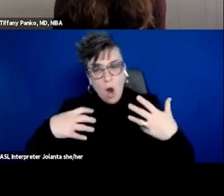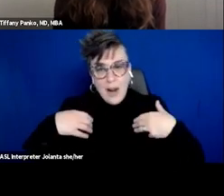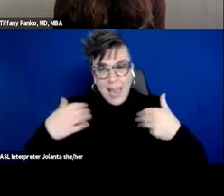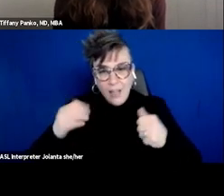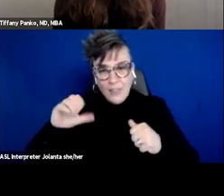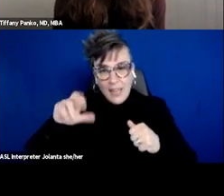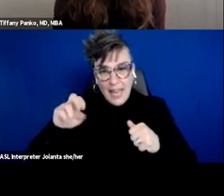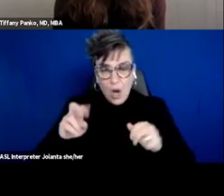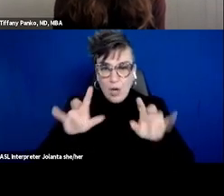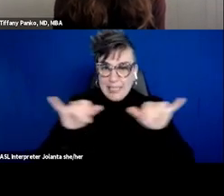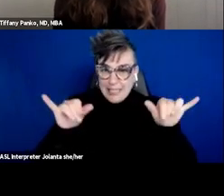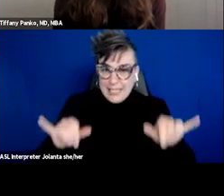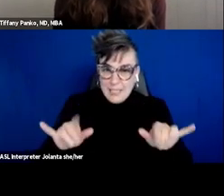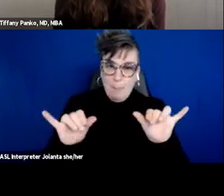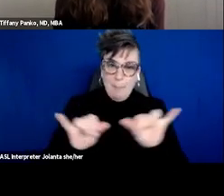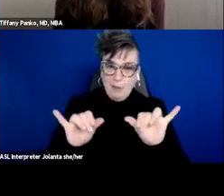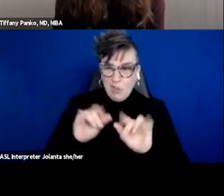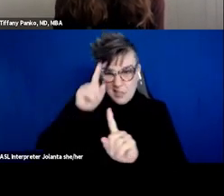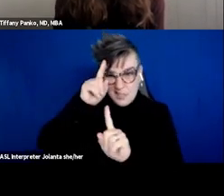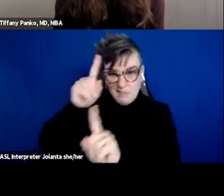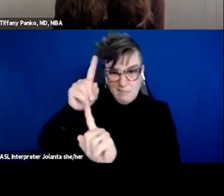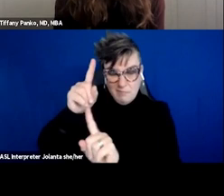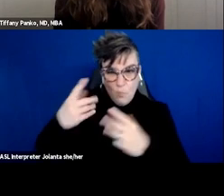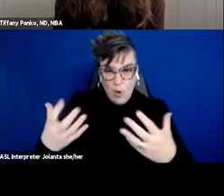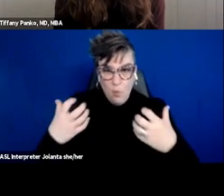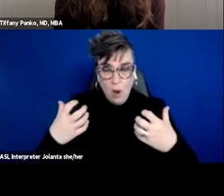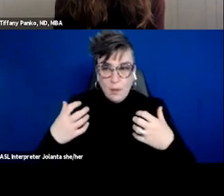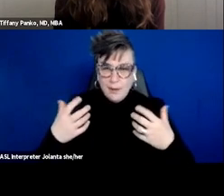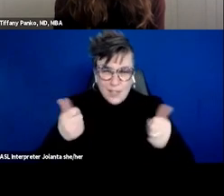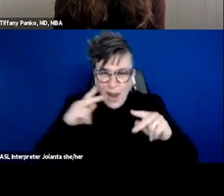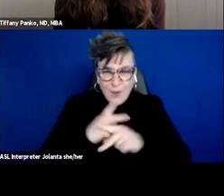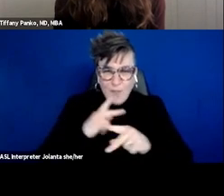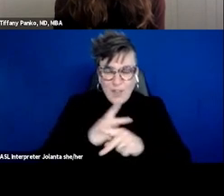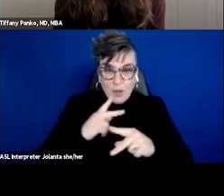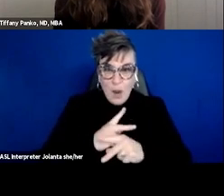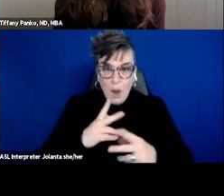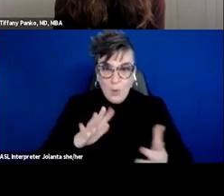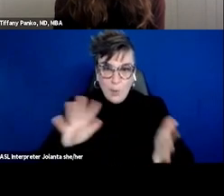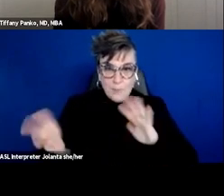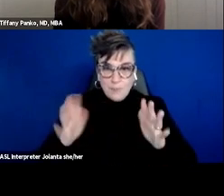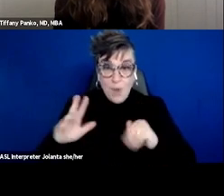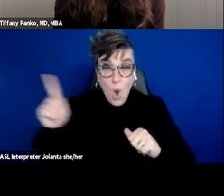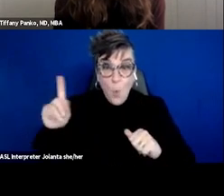I think we want to be aiming for so try to figure out where those bottlenecks have been.